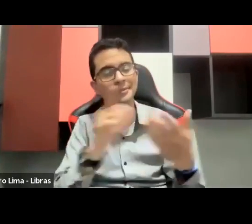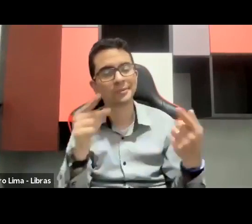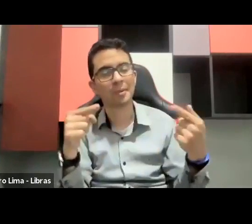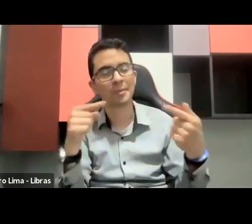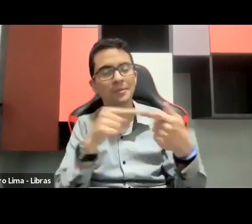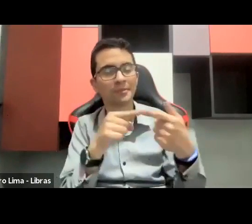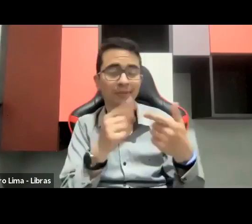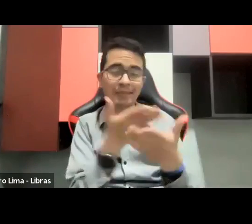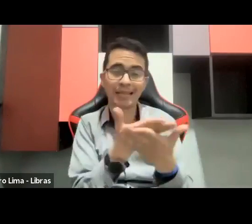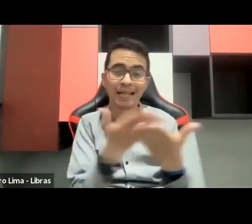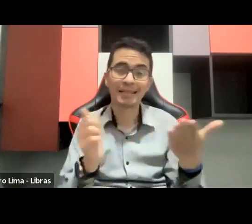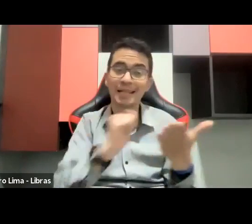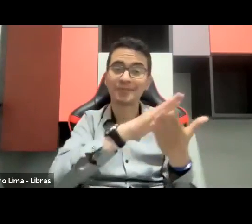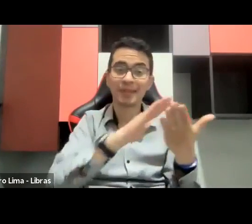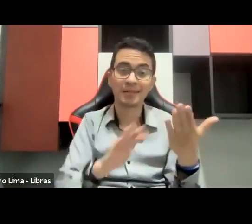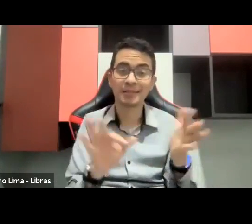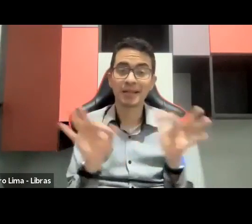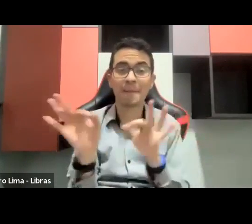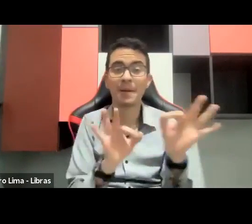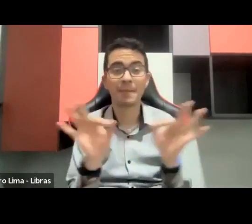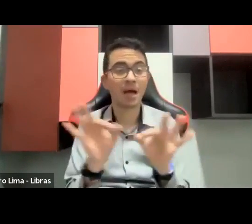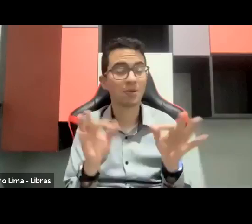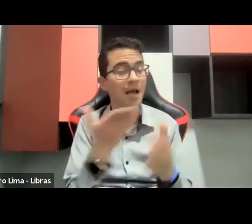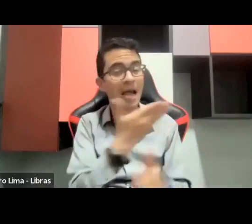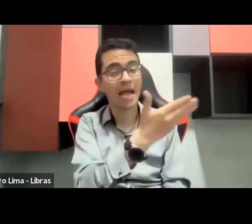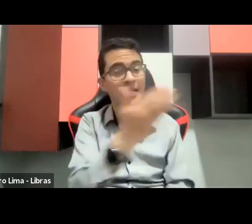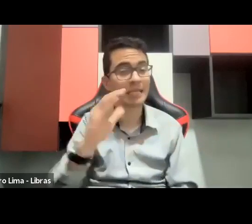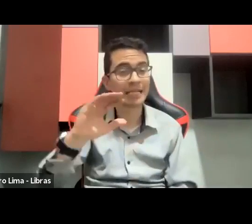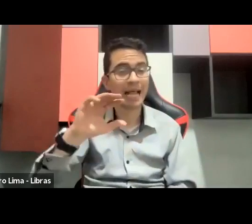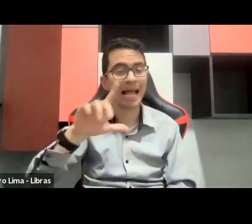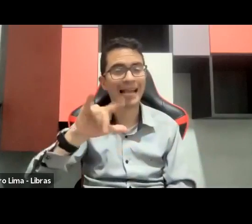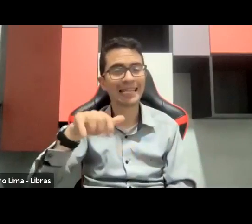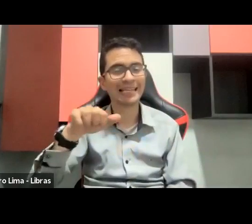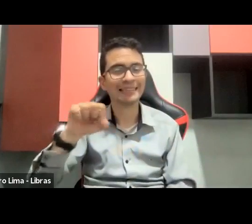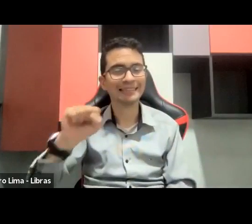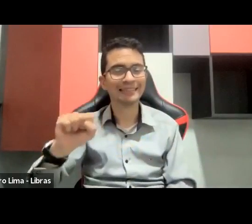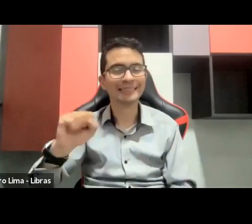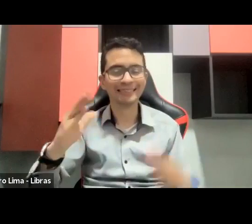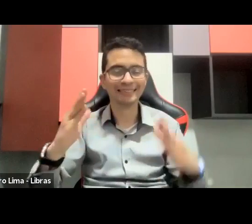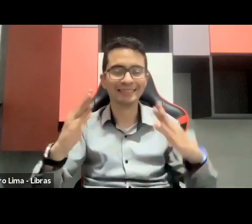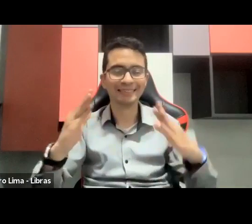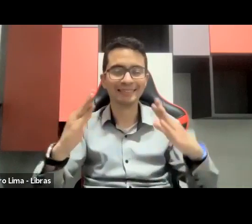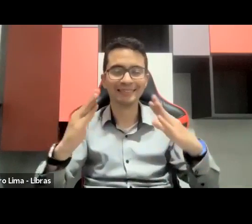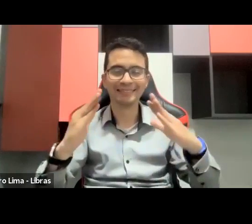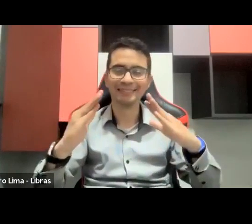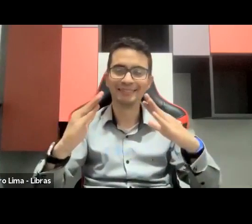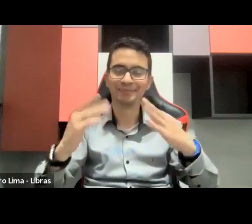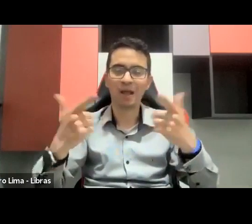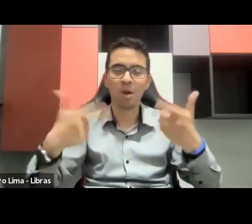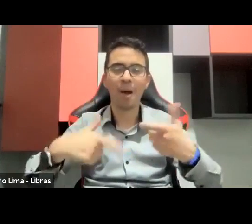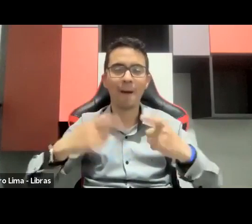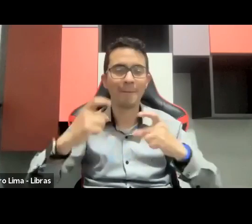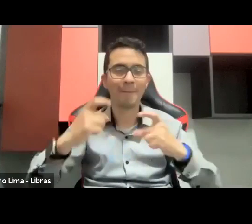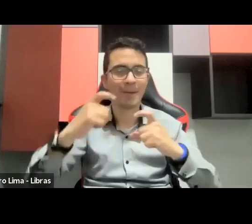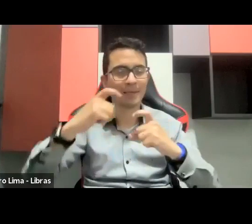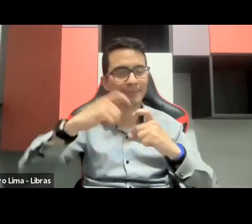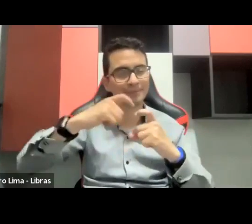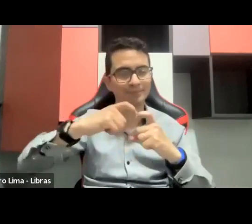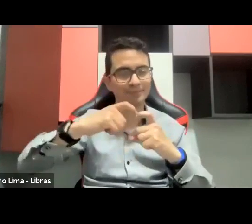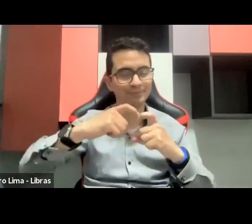cleaning have done he put up the clinic. clinic voluntarily, because because they find it.